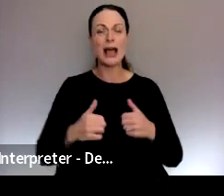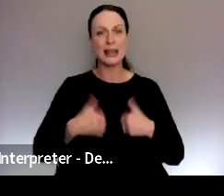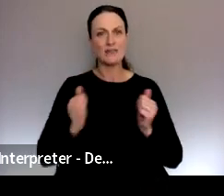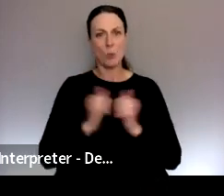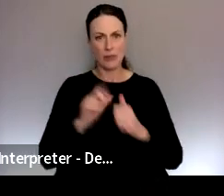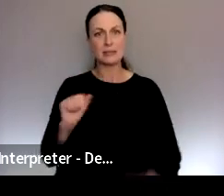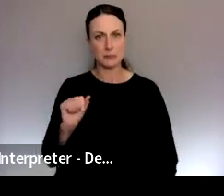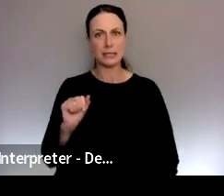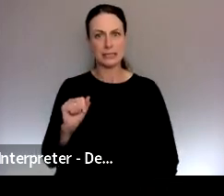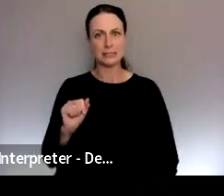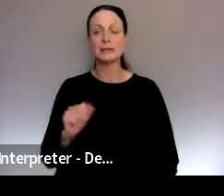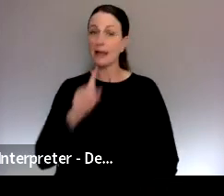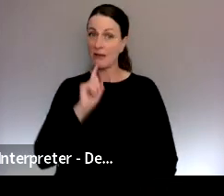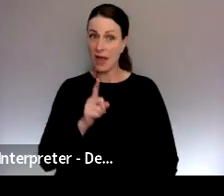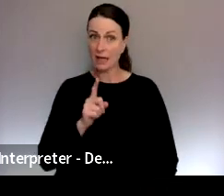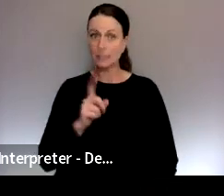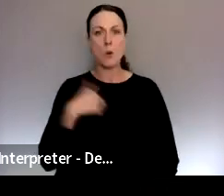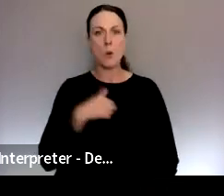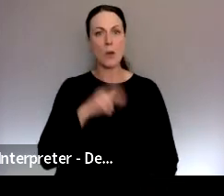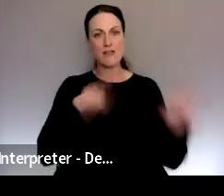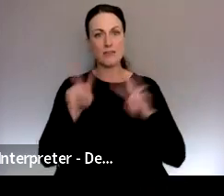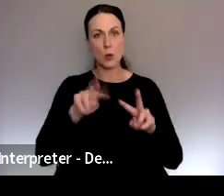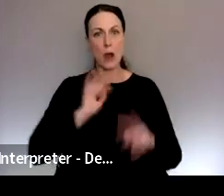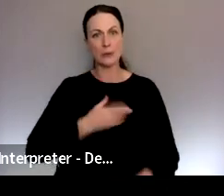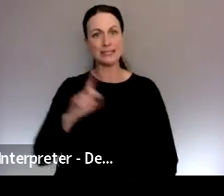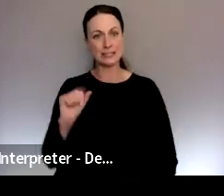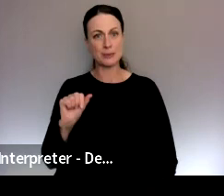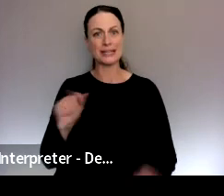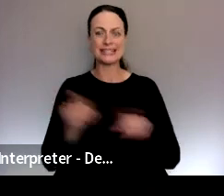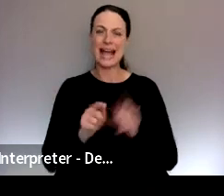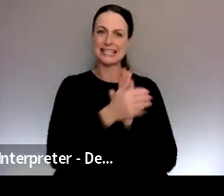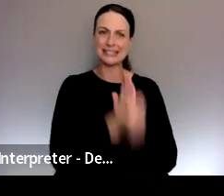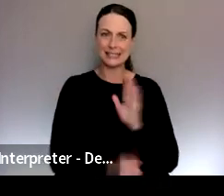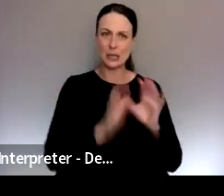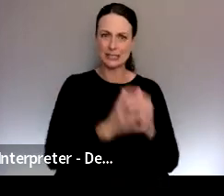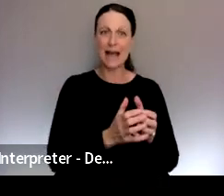who live with disabilities. In fact, we view our disabilities as a skill set